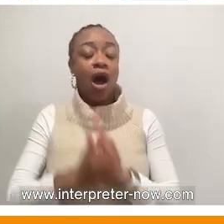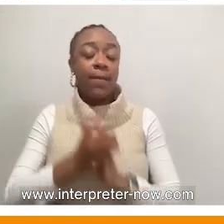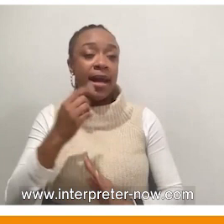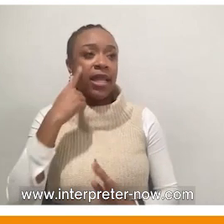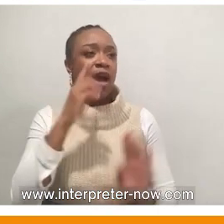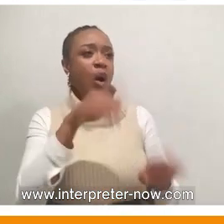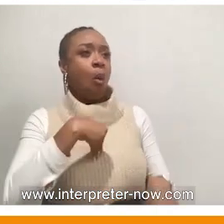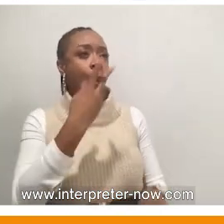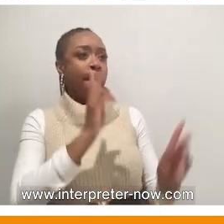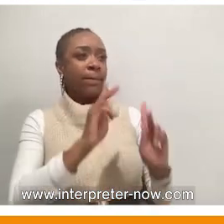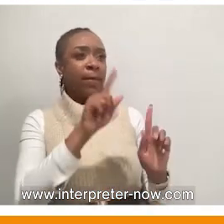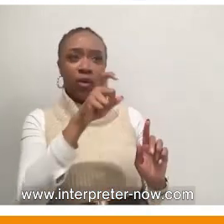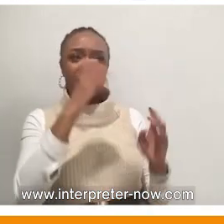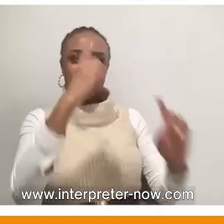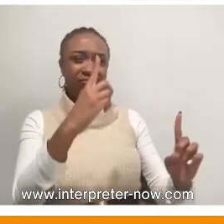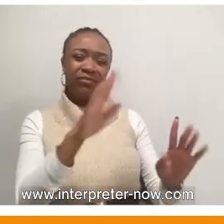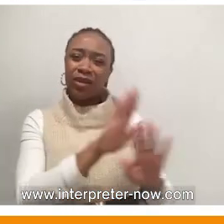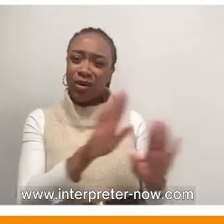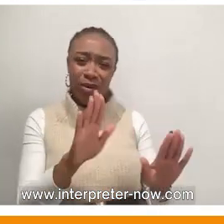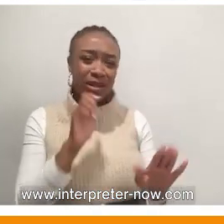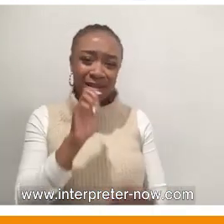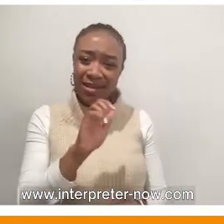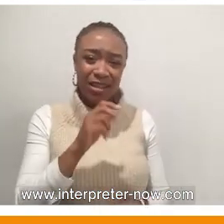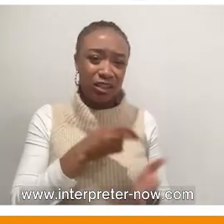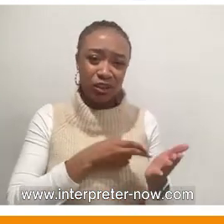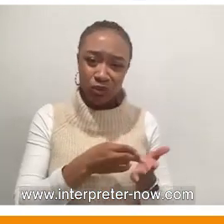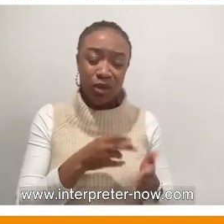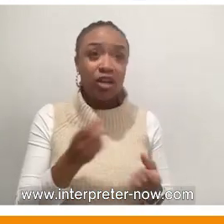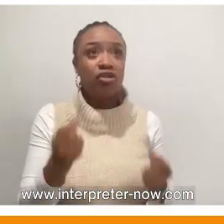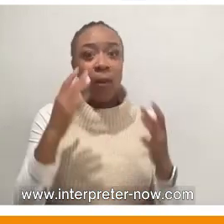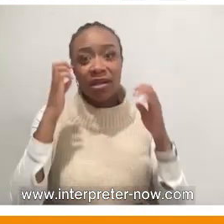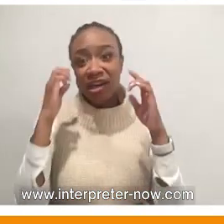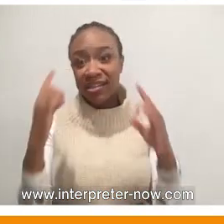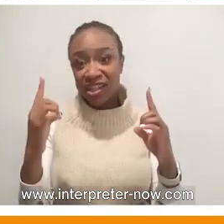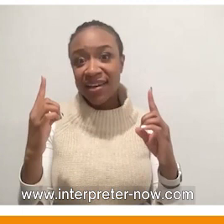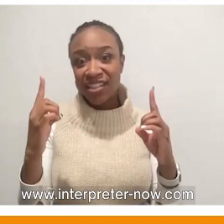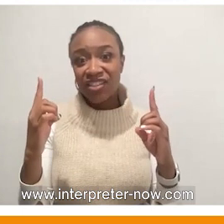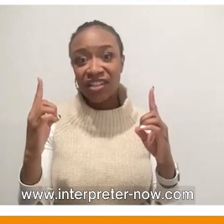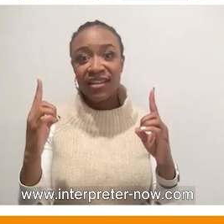things, people automatically assume it's only White people that need to be educated. It couldn't be further from the truth.